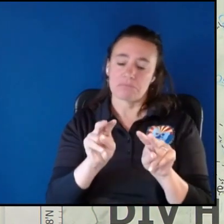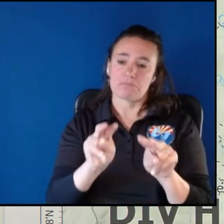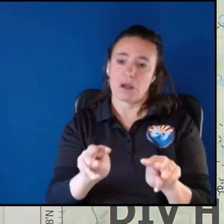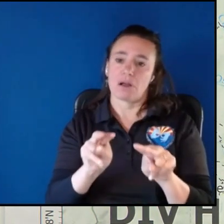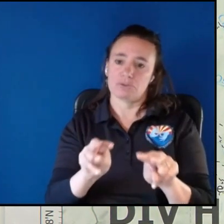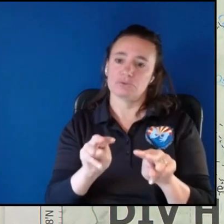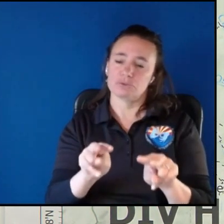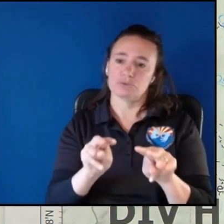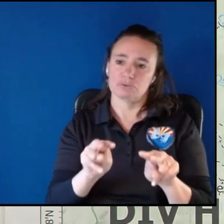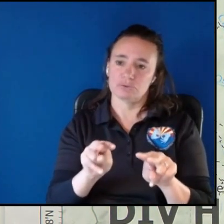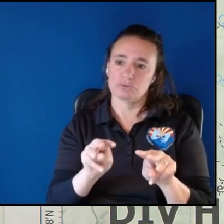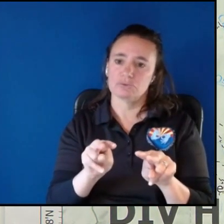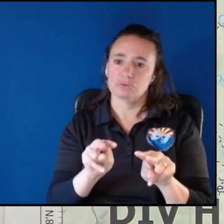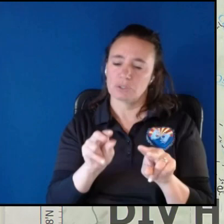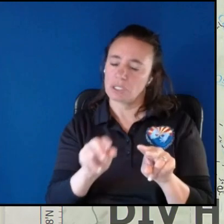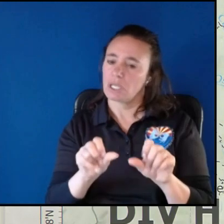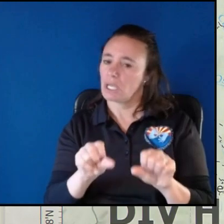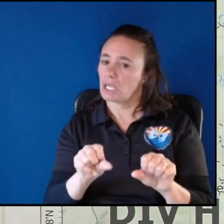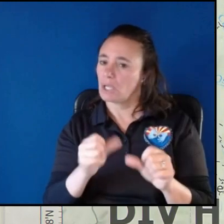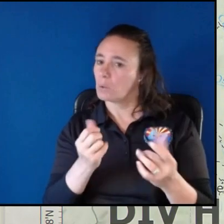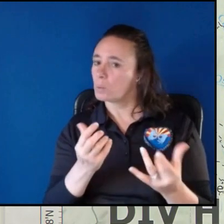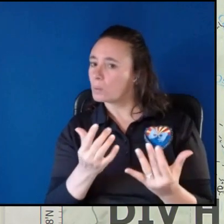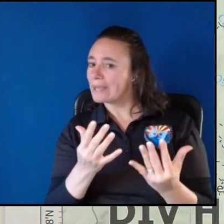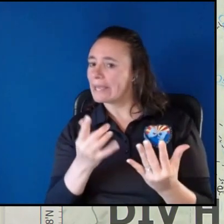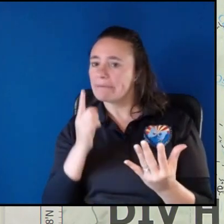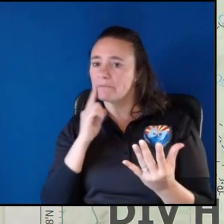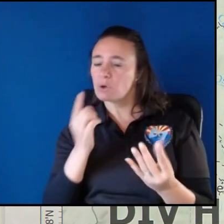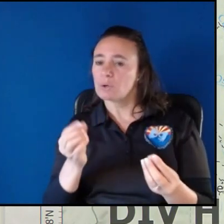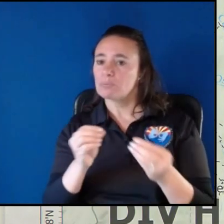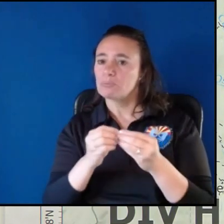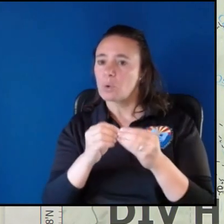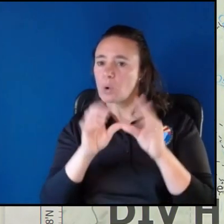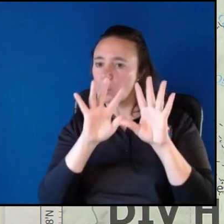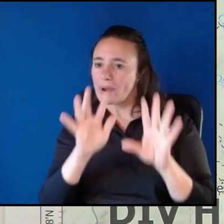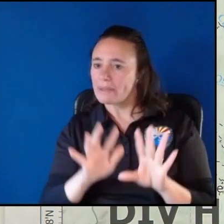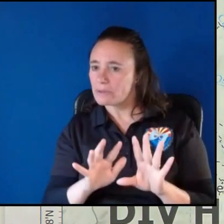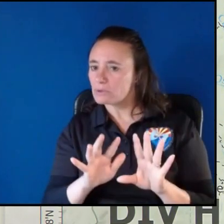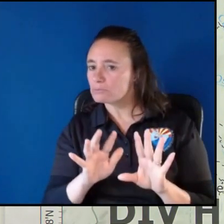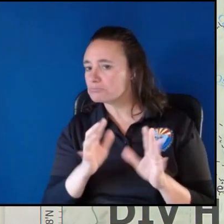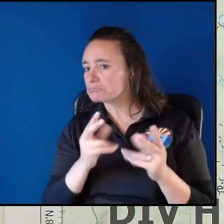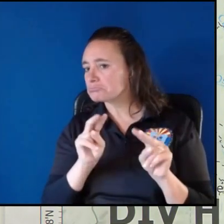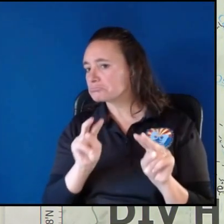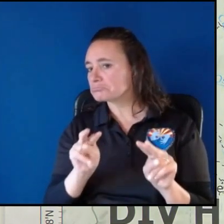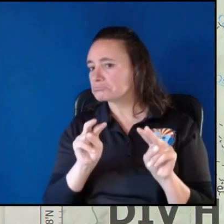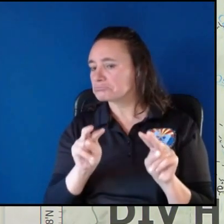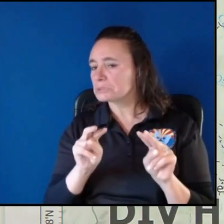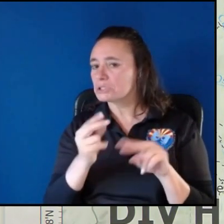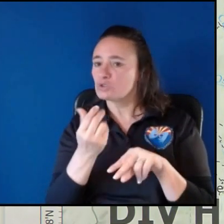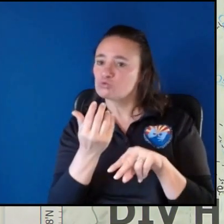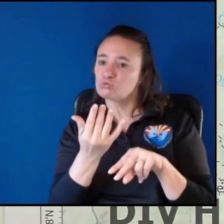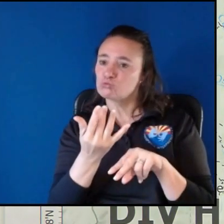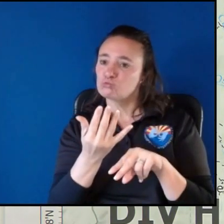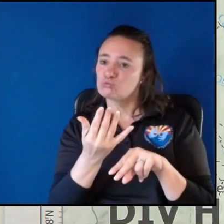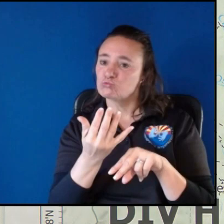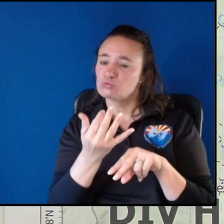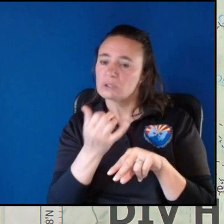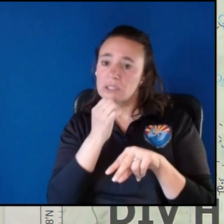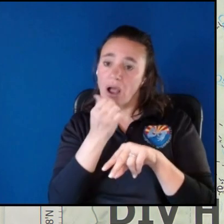be waiting for further weather later on and that just holds up and it it doesn't back through that. So, there's a lot of variables.